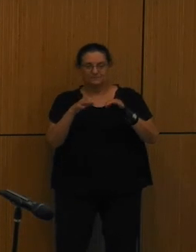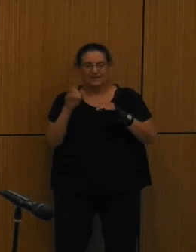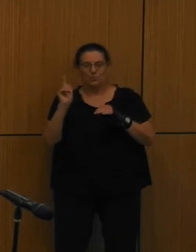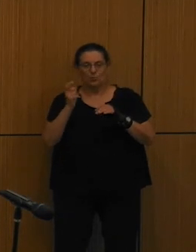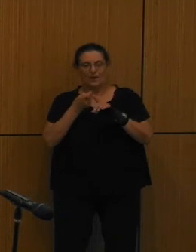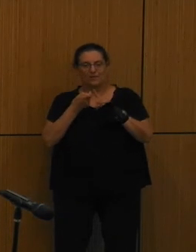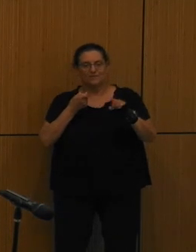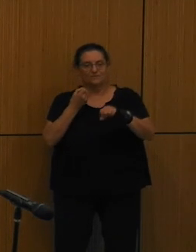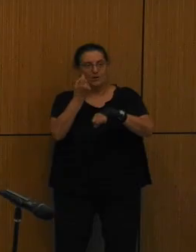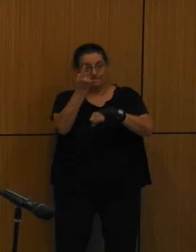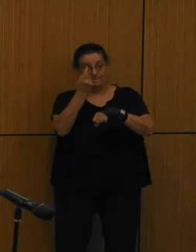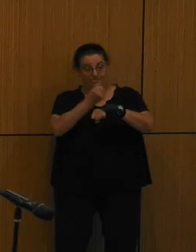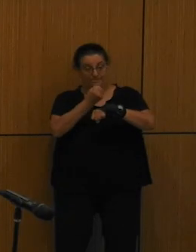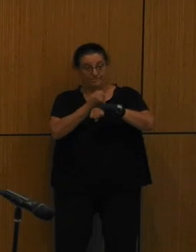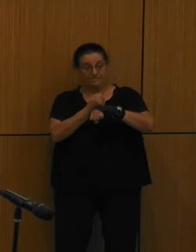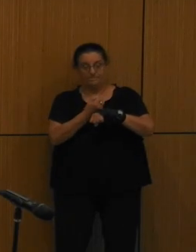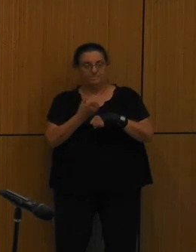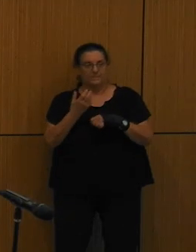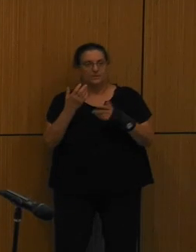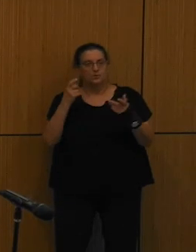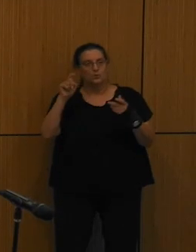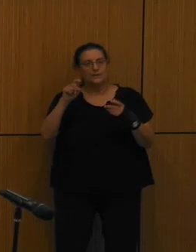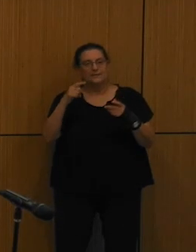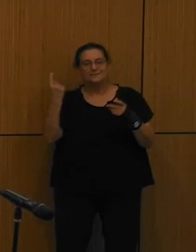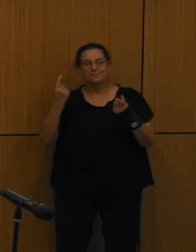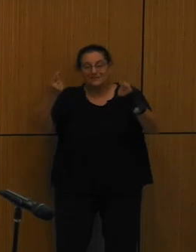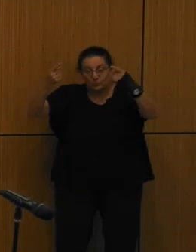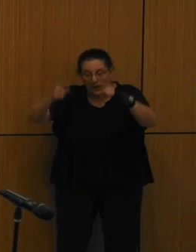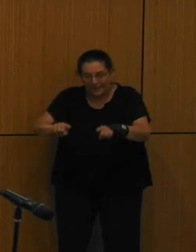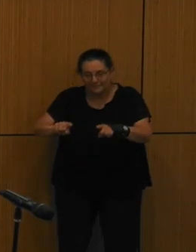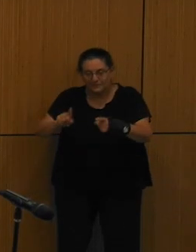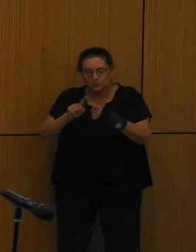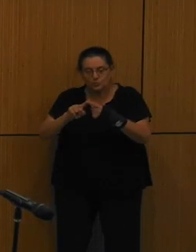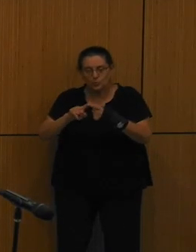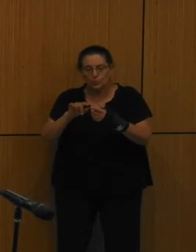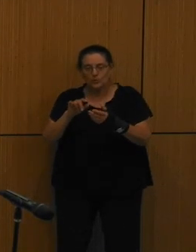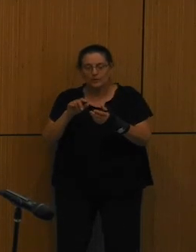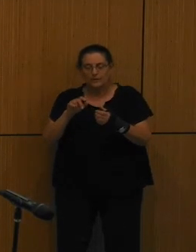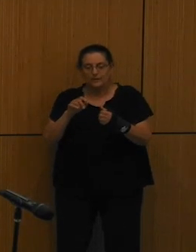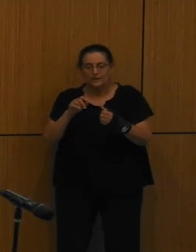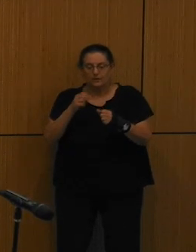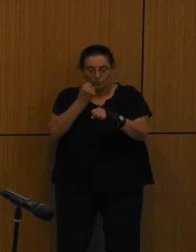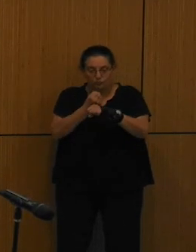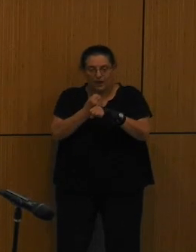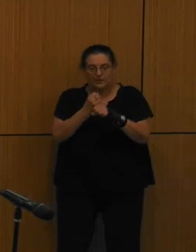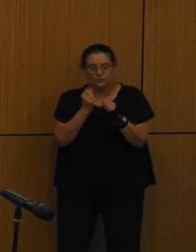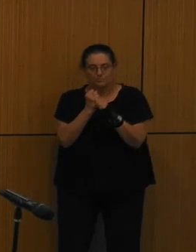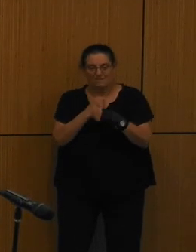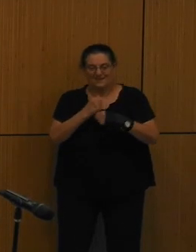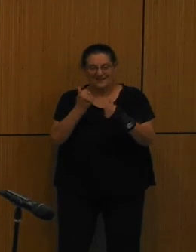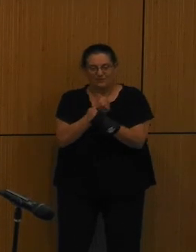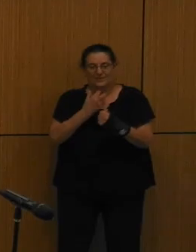You need you need a an event that gets everything hot enough that it all melts before you have any planets.